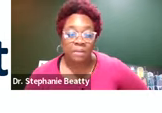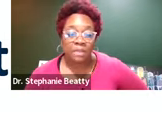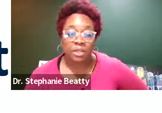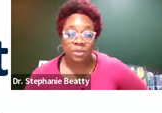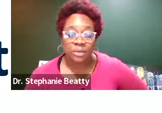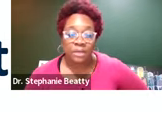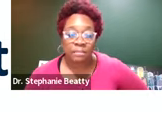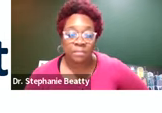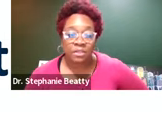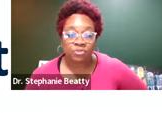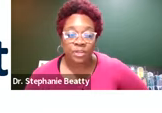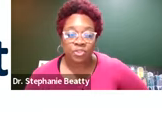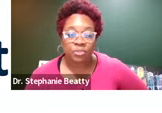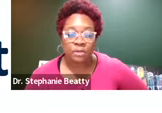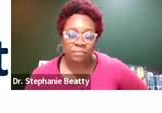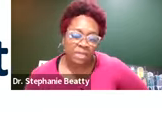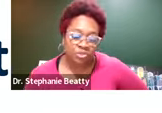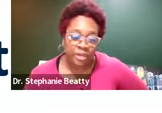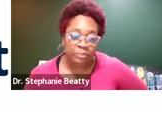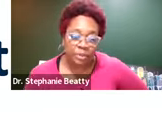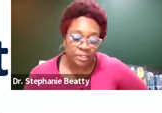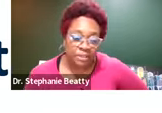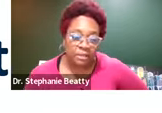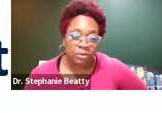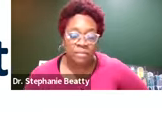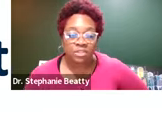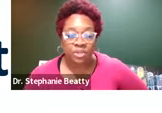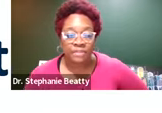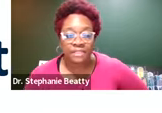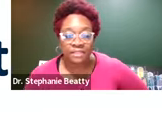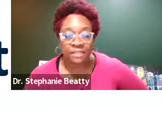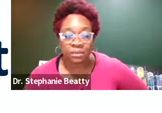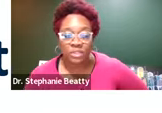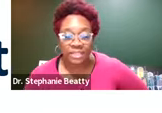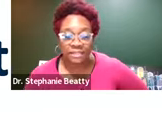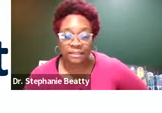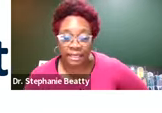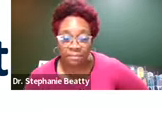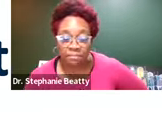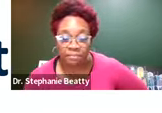Maybe the unit administrative person or administrative assistant or designee,